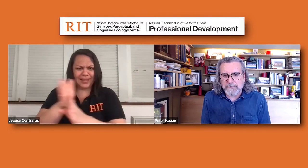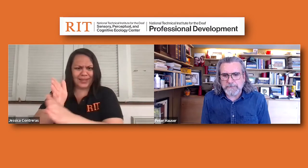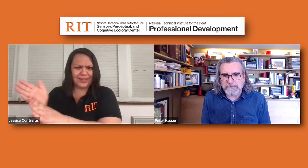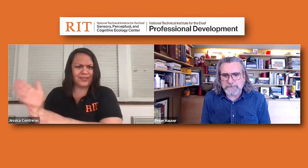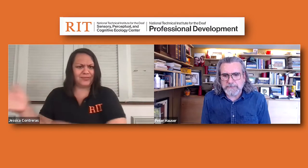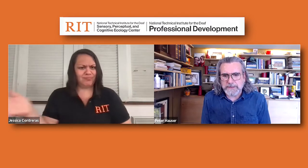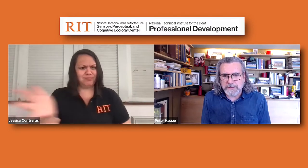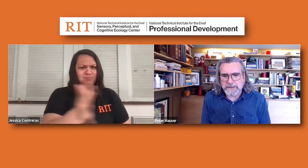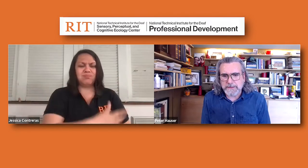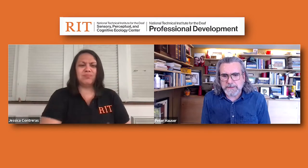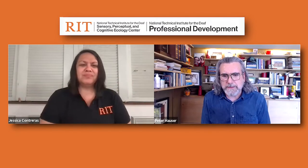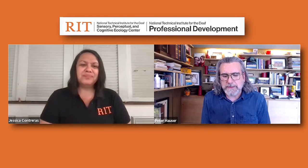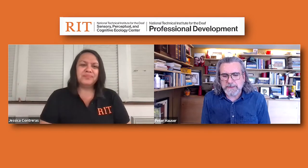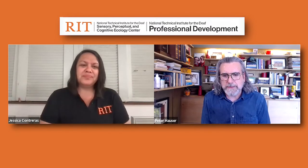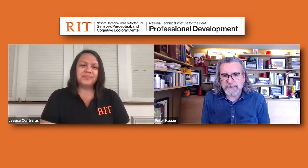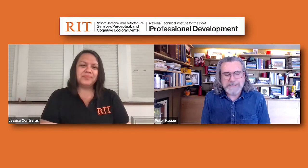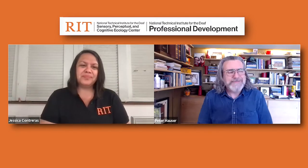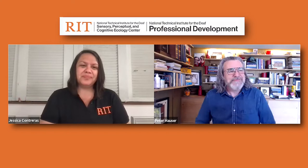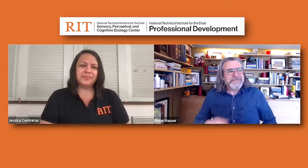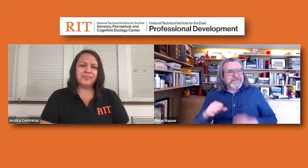especially interdisciplinary teams?